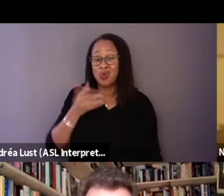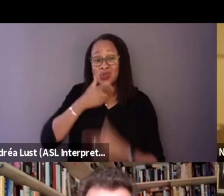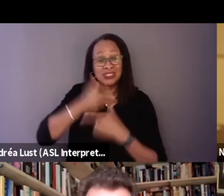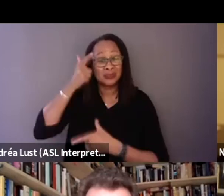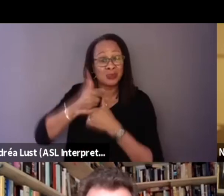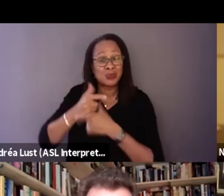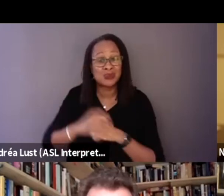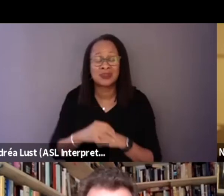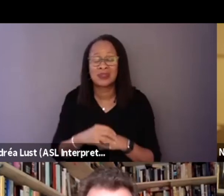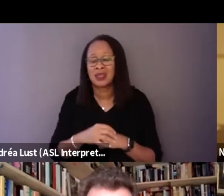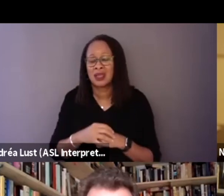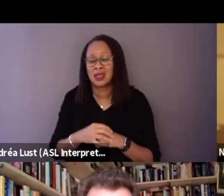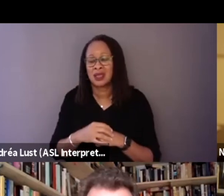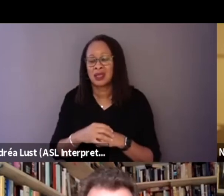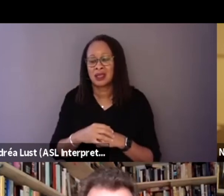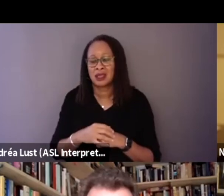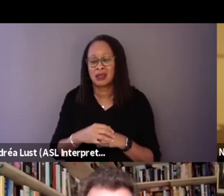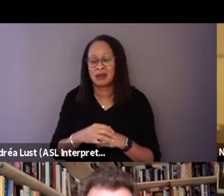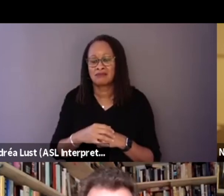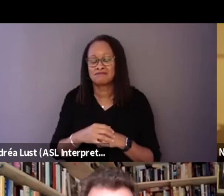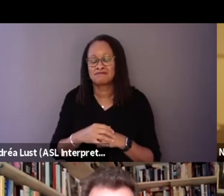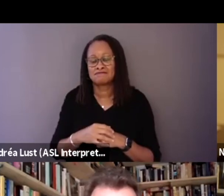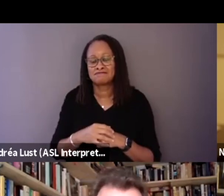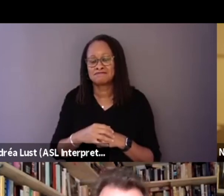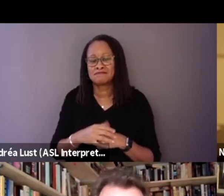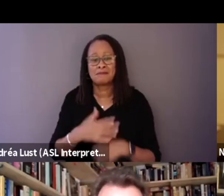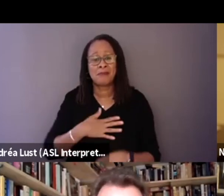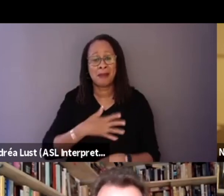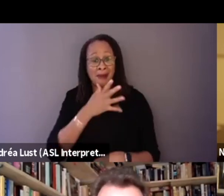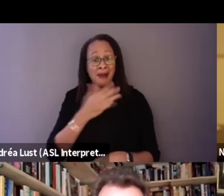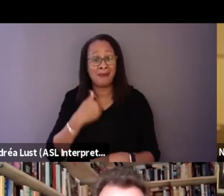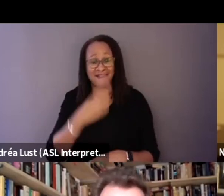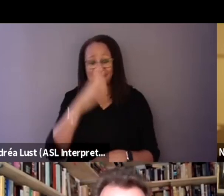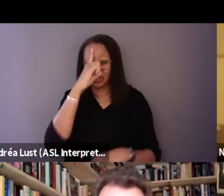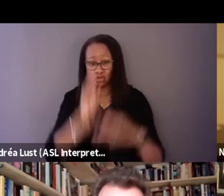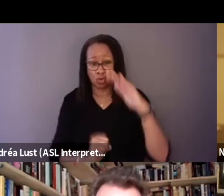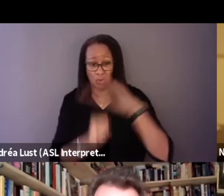She had a stroke which she just needed 24 hour care.